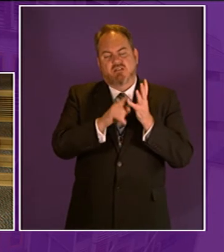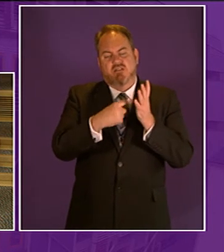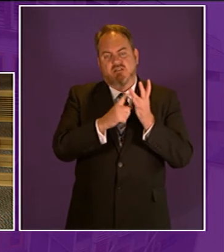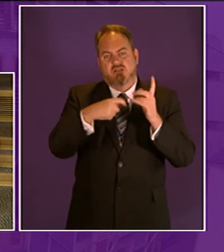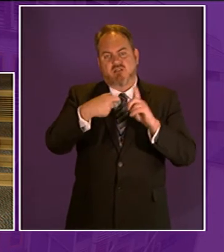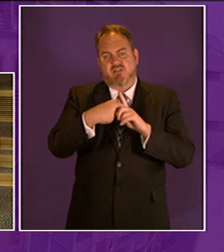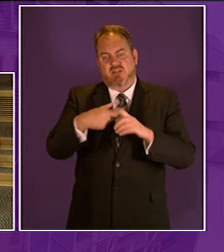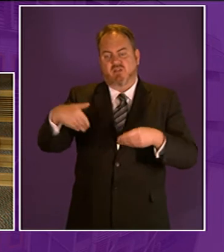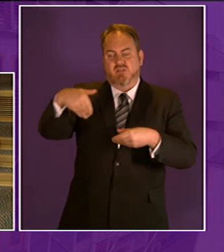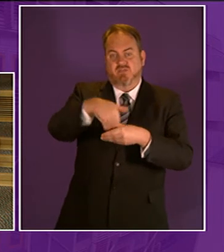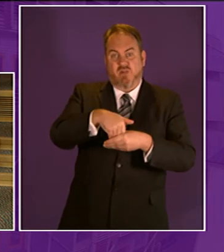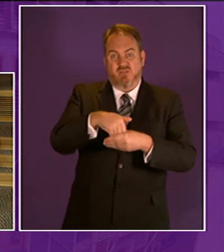notice yesterday.